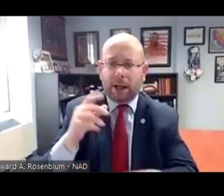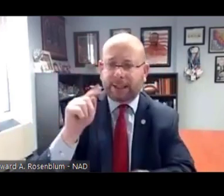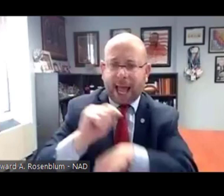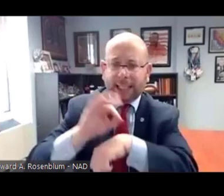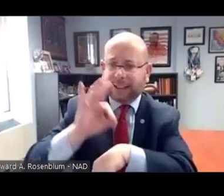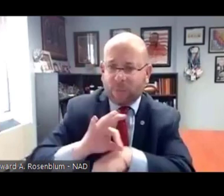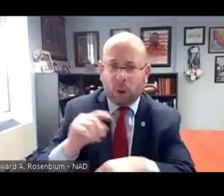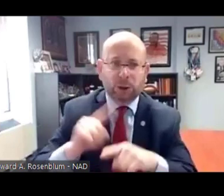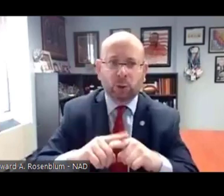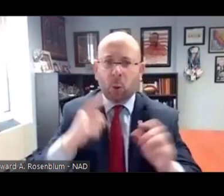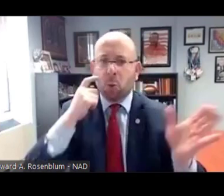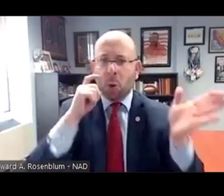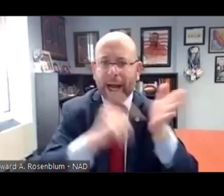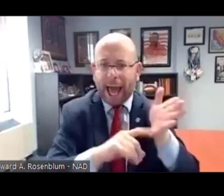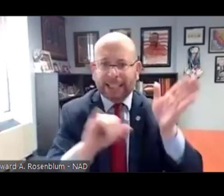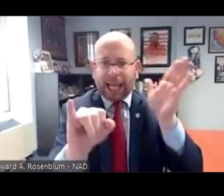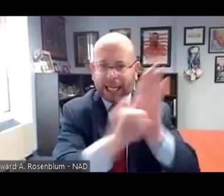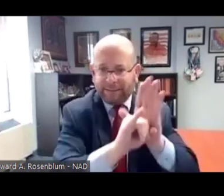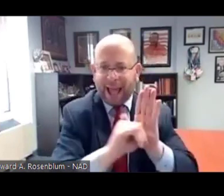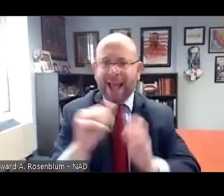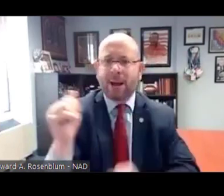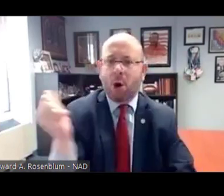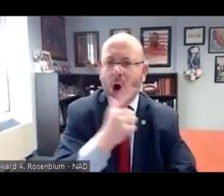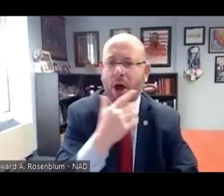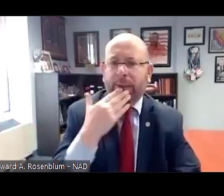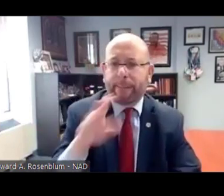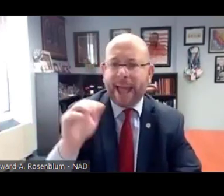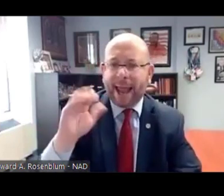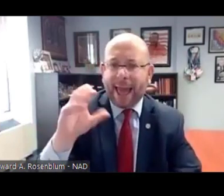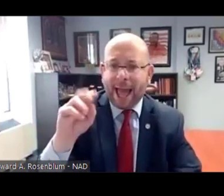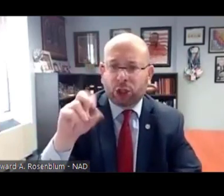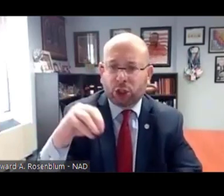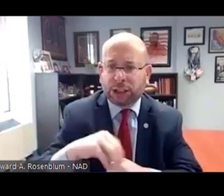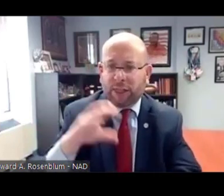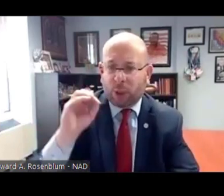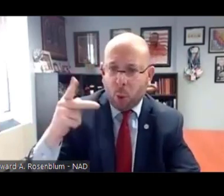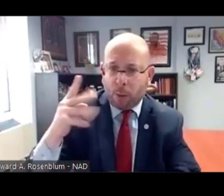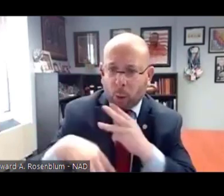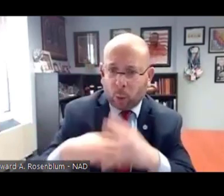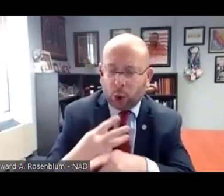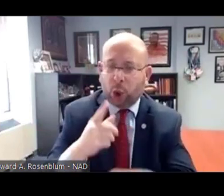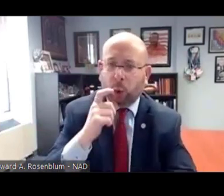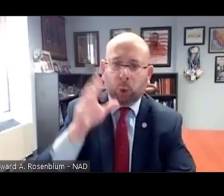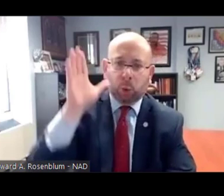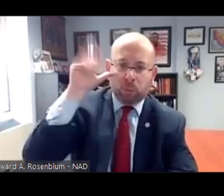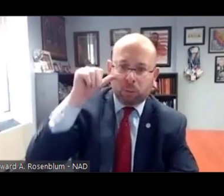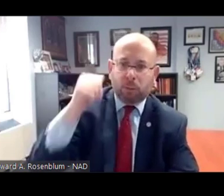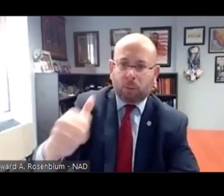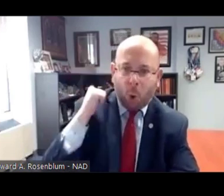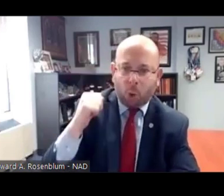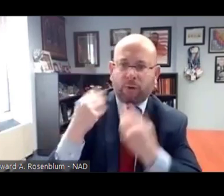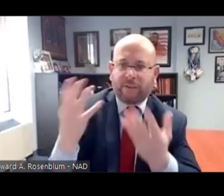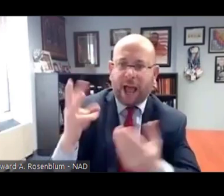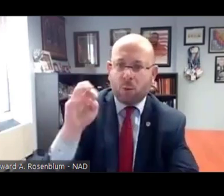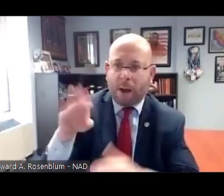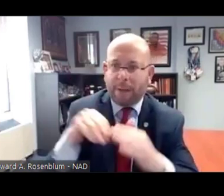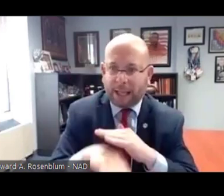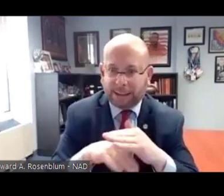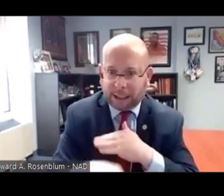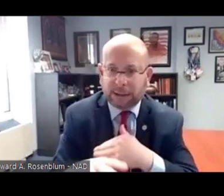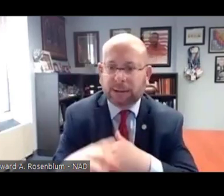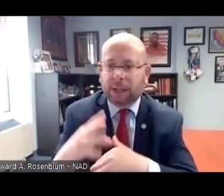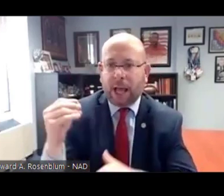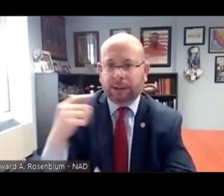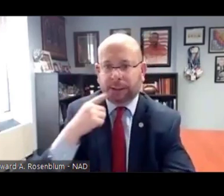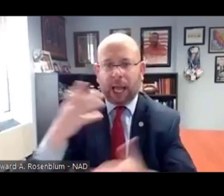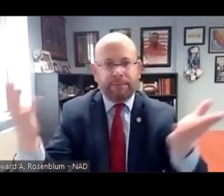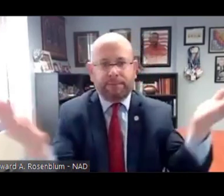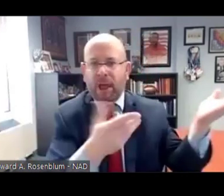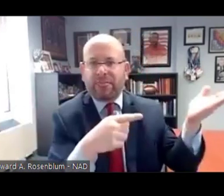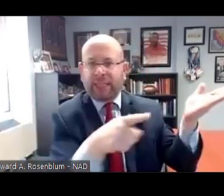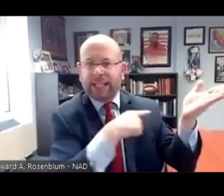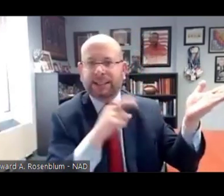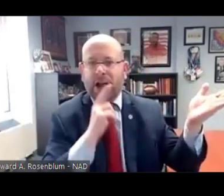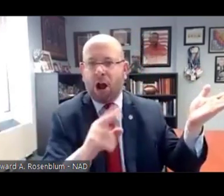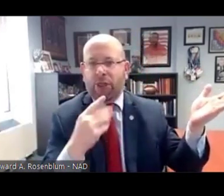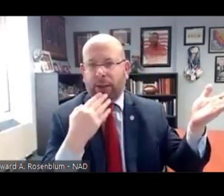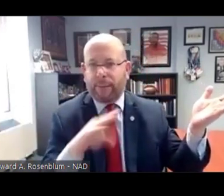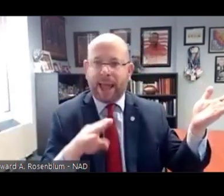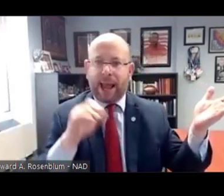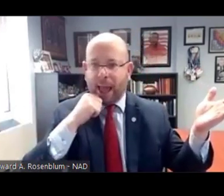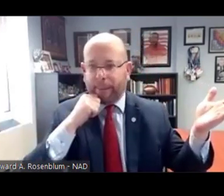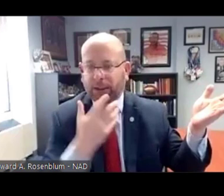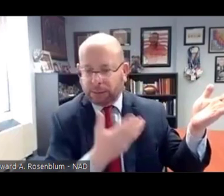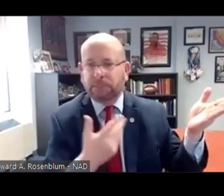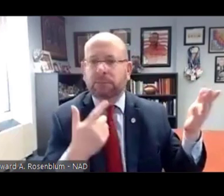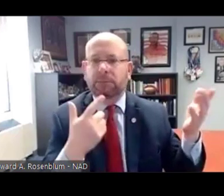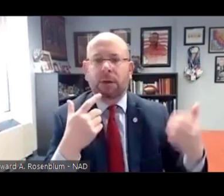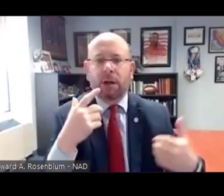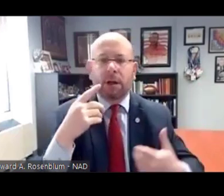we can identify actions to be taken against these sort of strident postures that people have